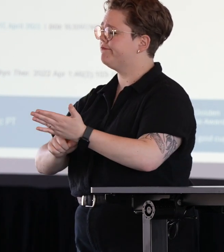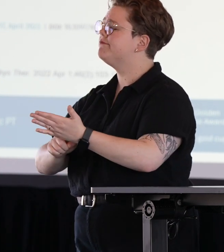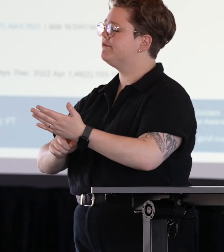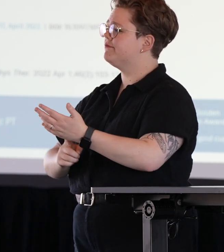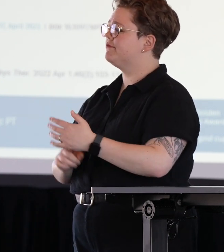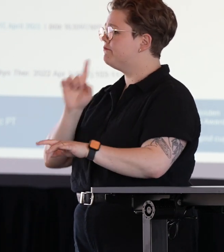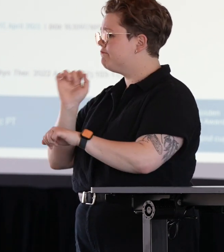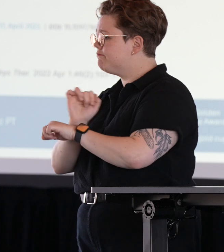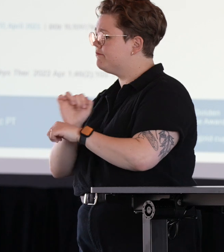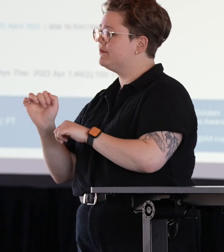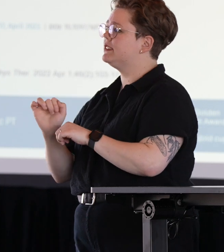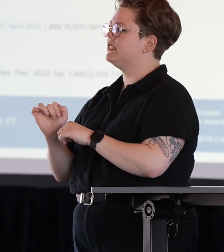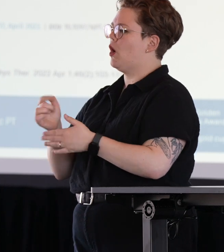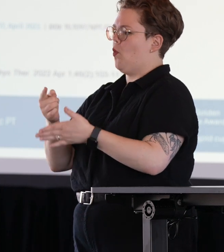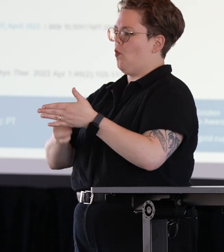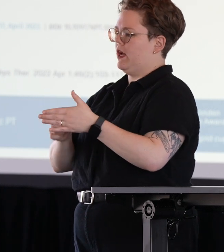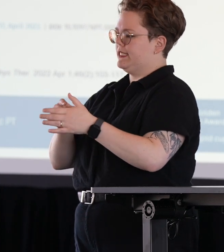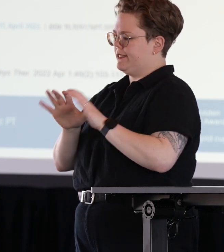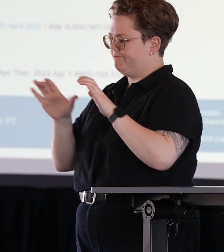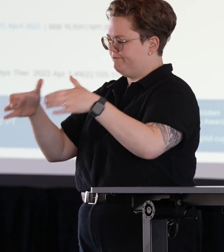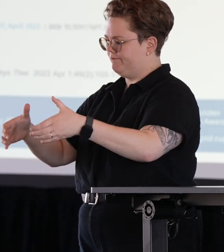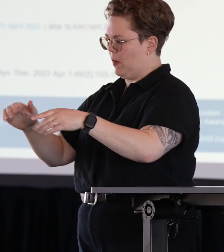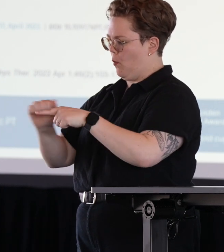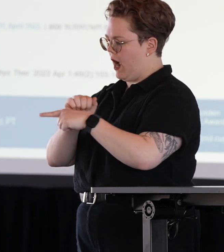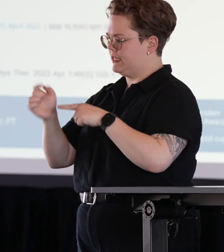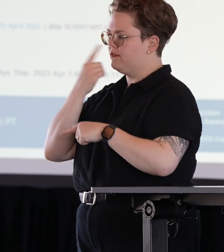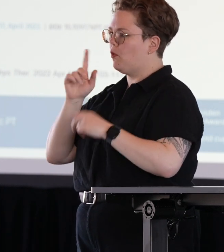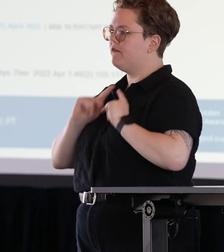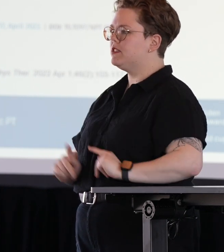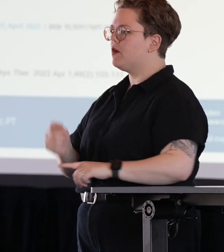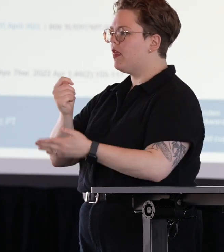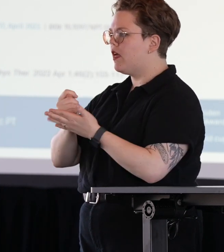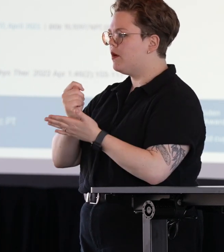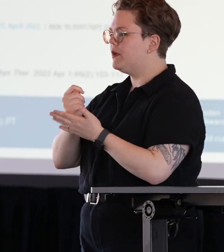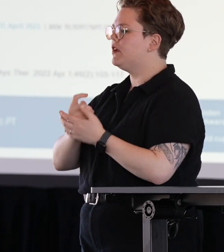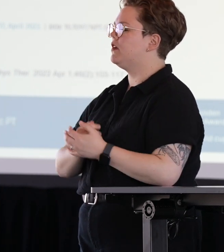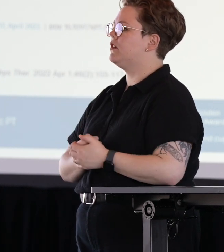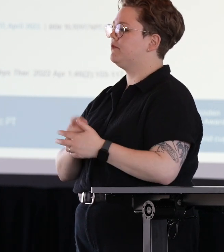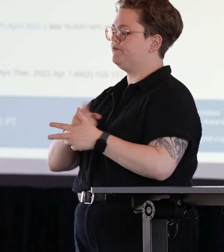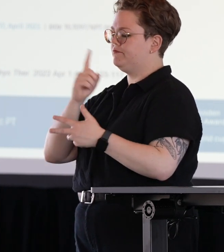truly, what is the scope of practice for physical therapy and this area of health and wellness, what is the evidence